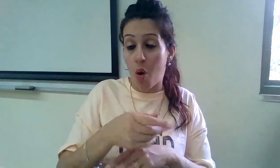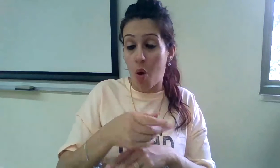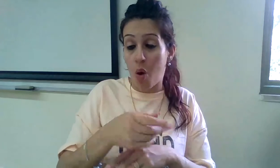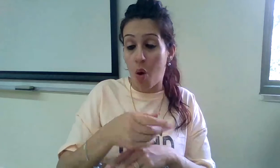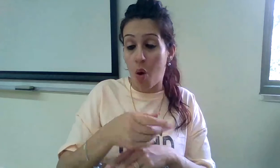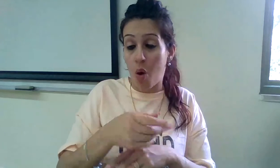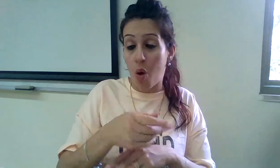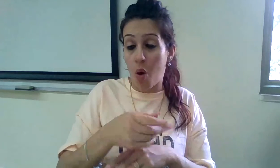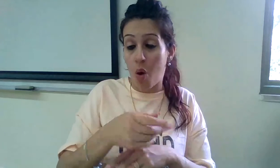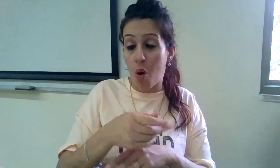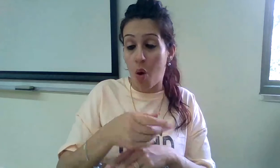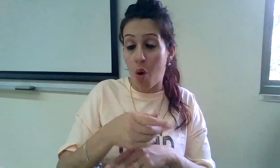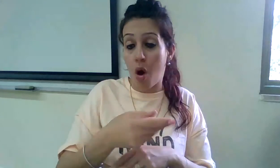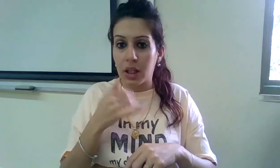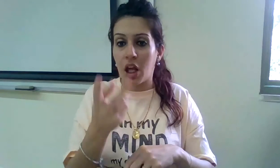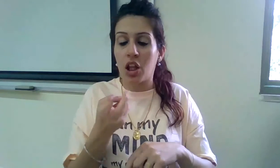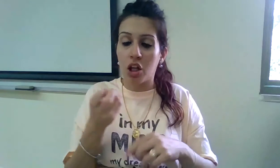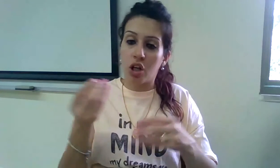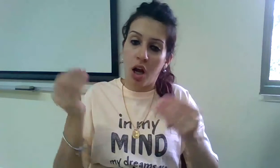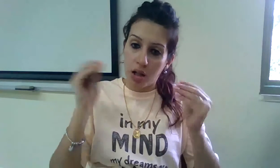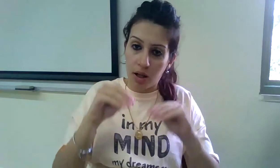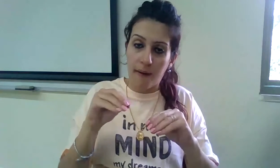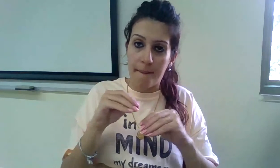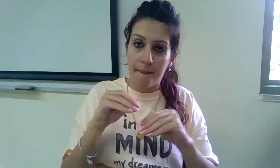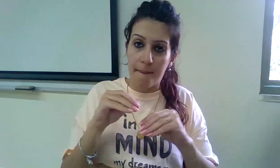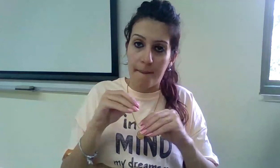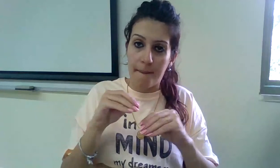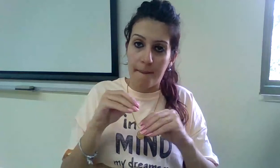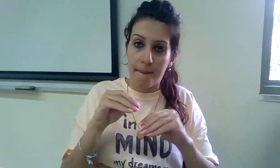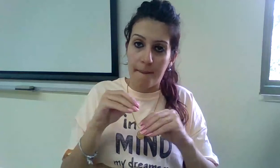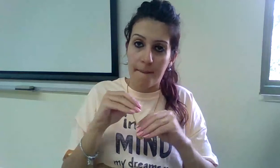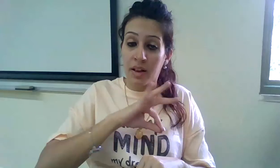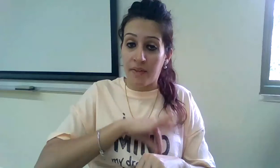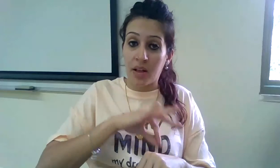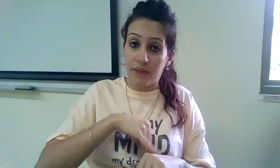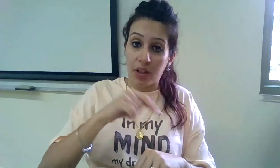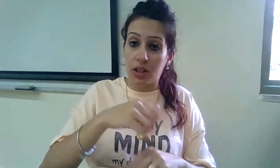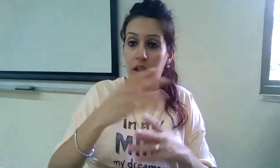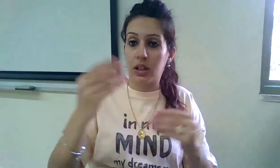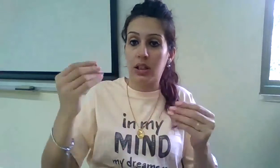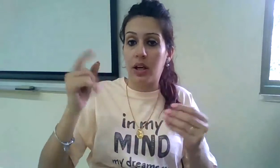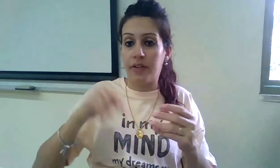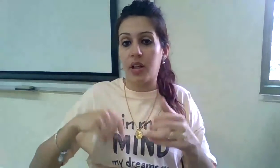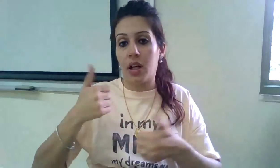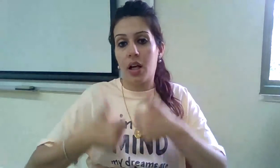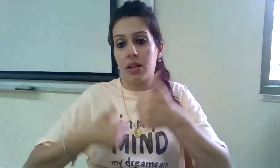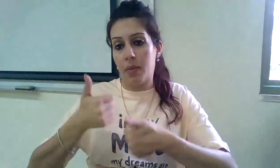Which doesn't mean playing, but it means an evaluation process that is